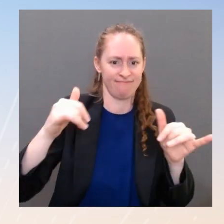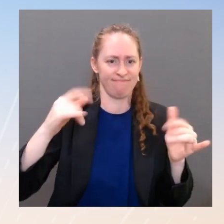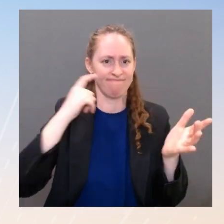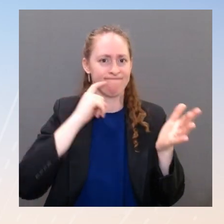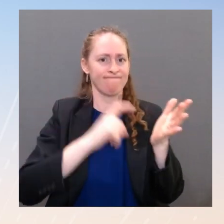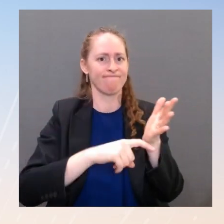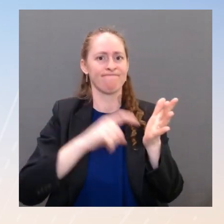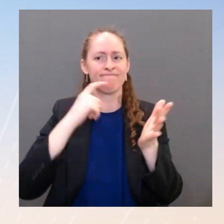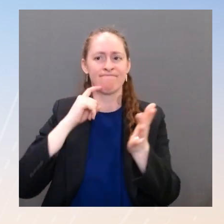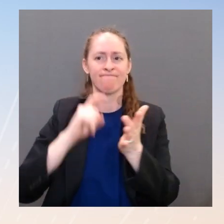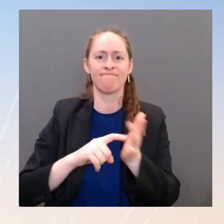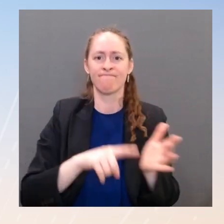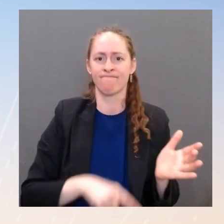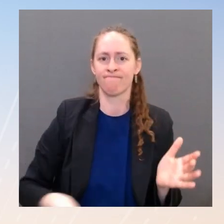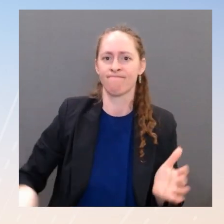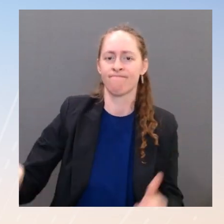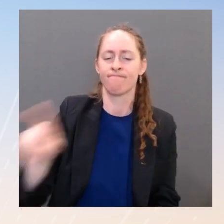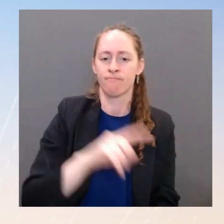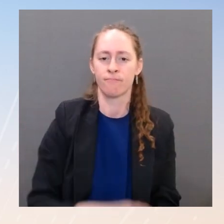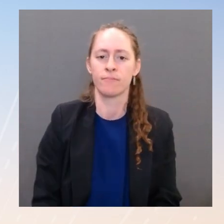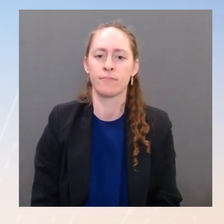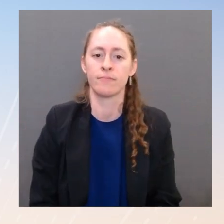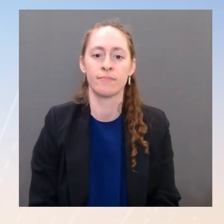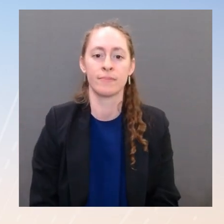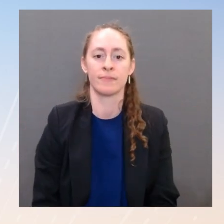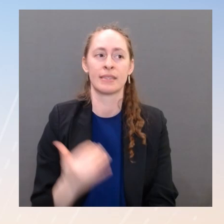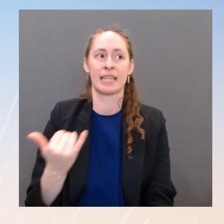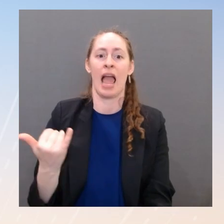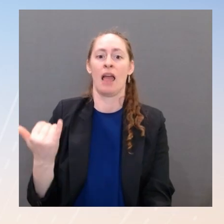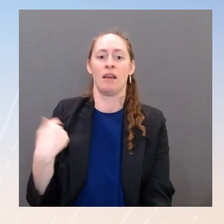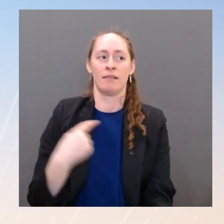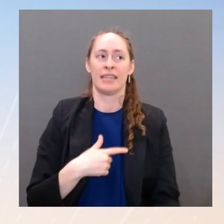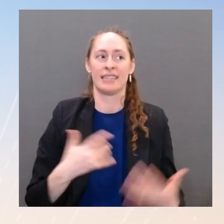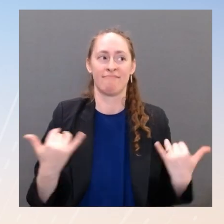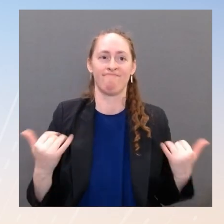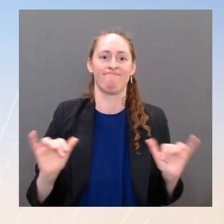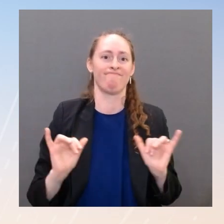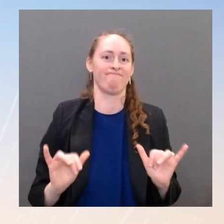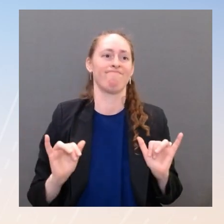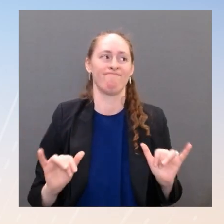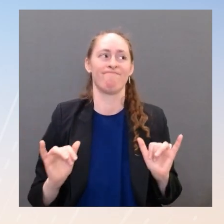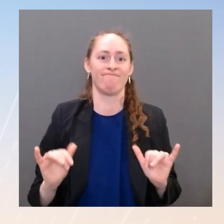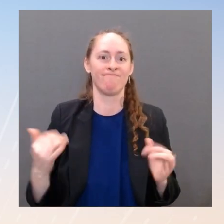that we are able to purchase in the future, if science and the magic of science makes it possible,